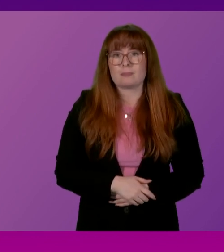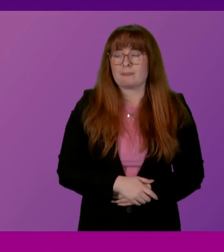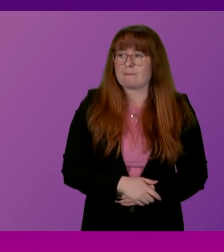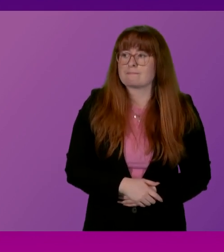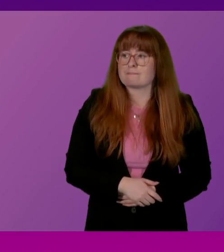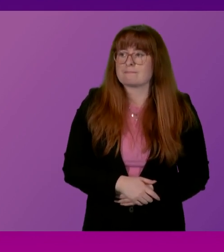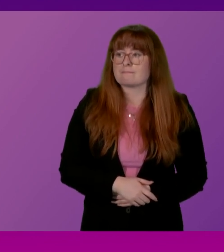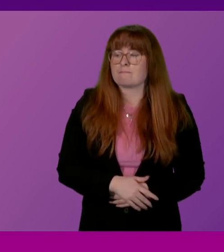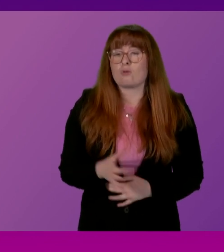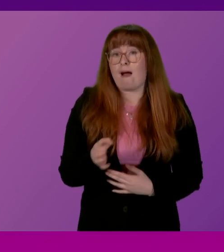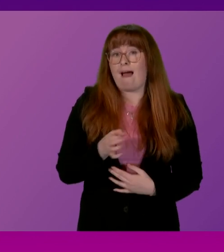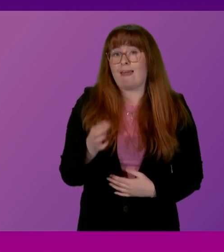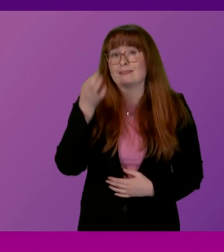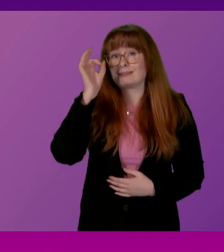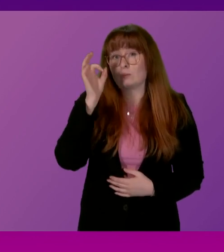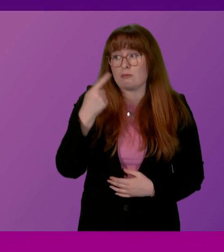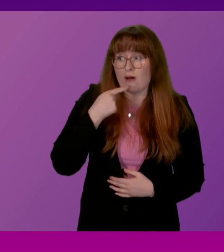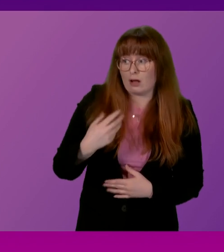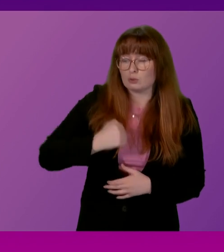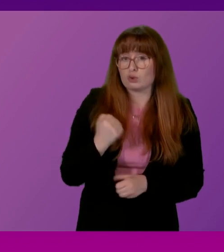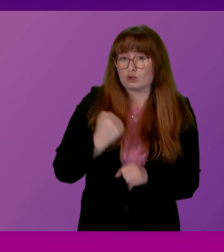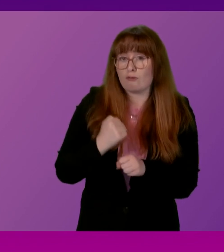Orkney Islands Council has called for the Scottish Government’s national islands plan